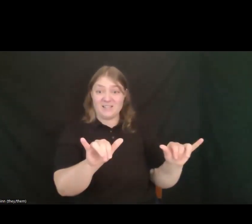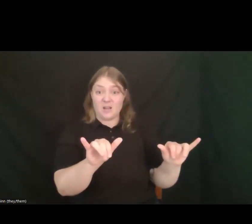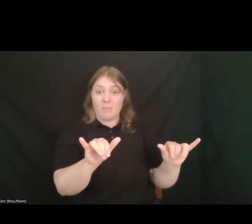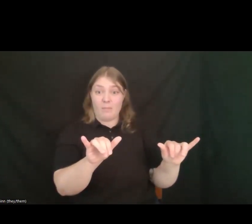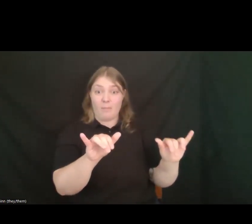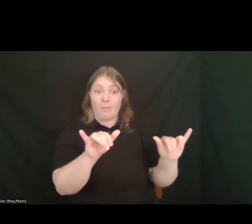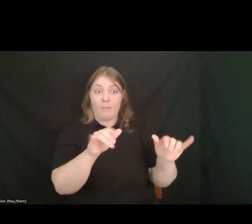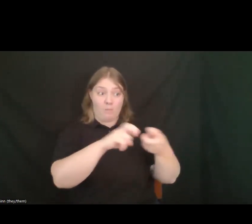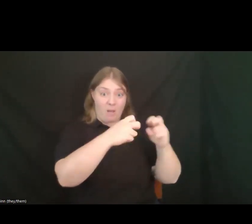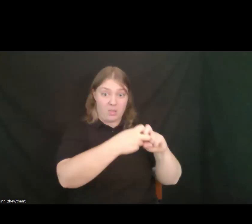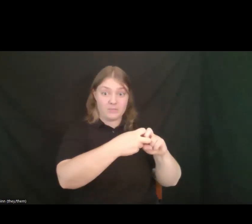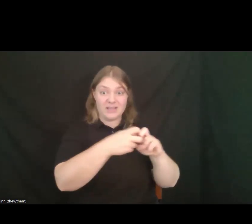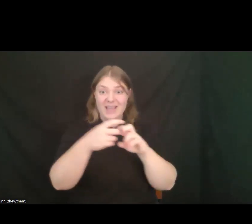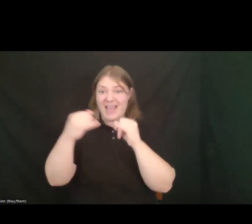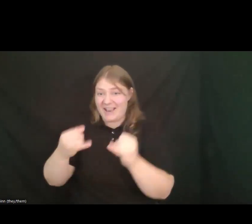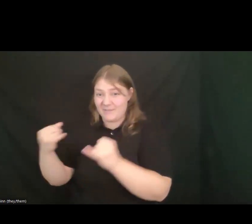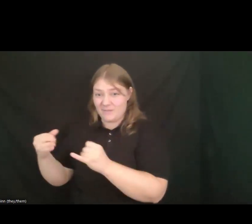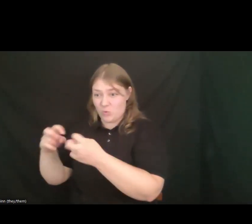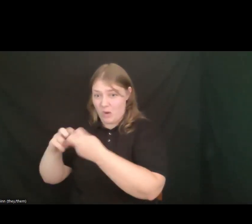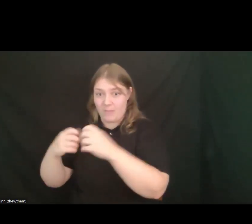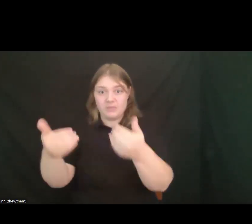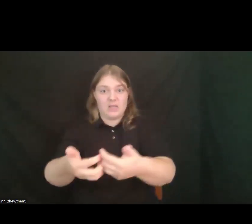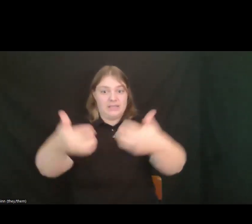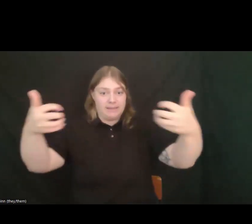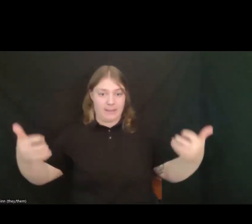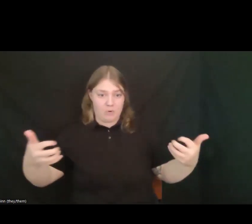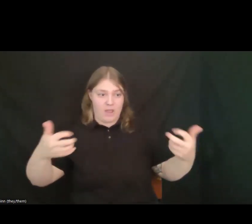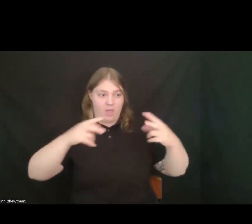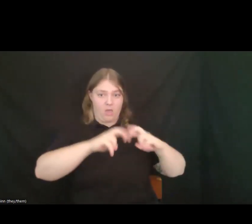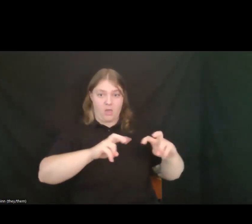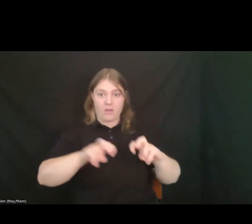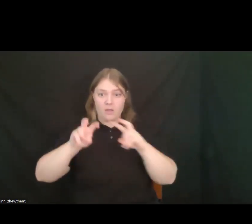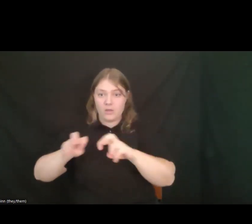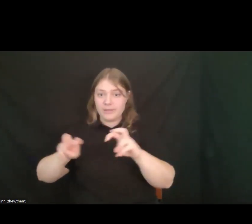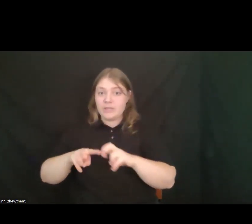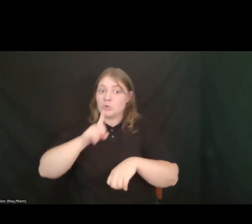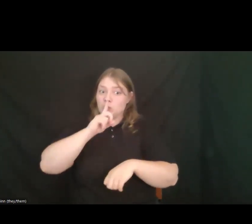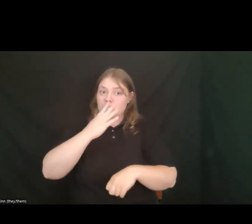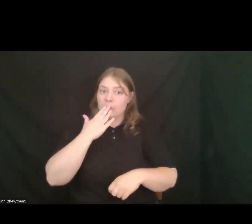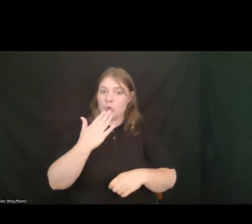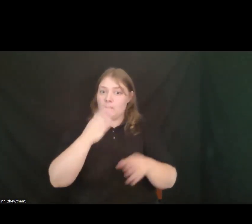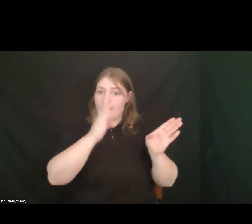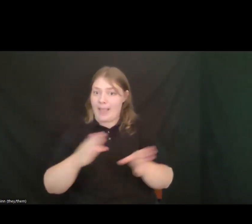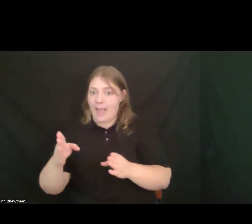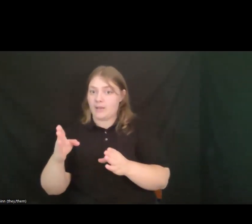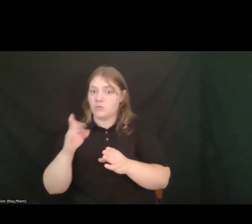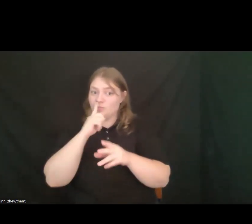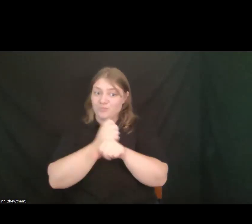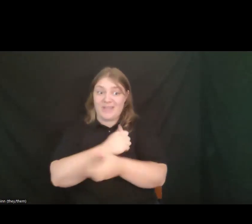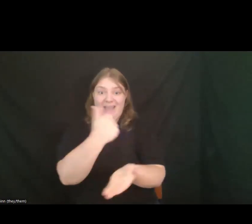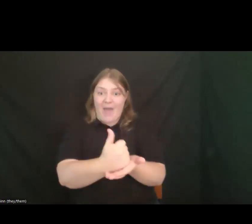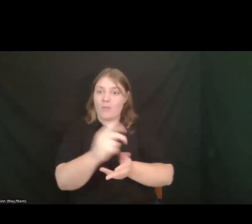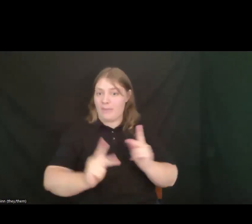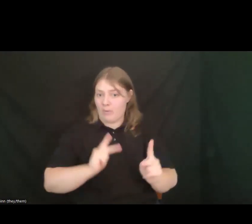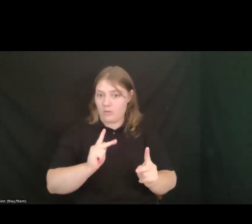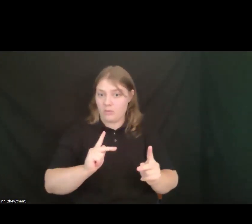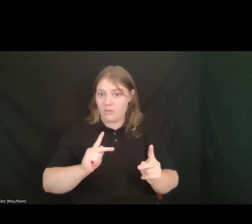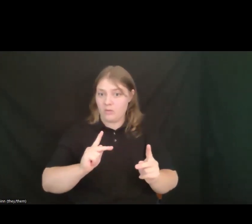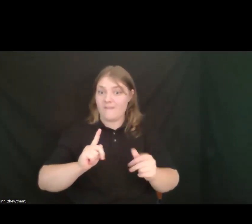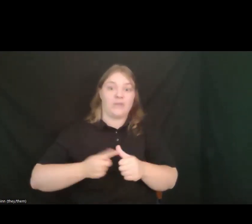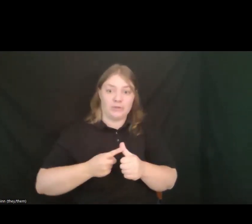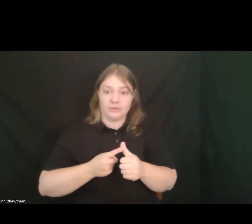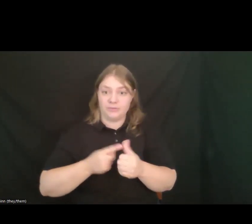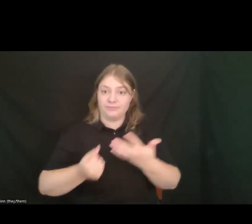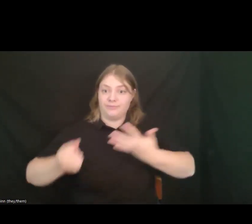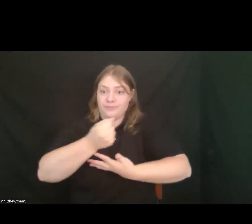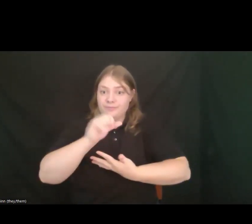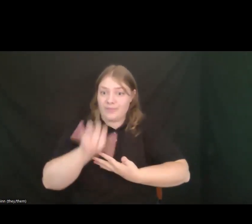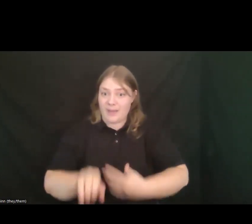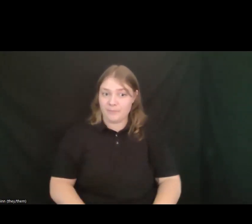problems so that we can get a real good plan to help the people first was that better a little